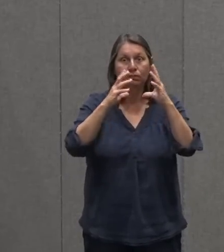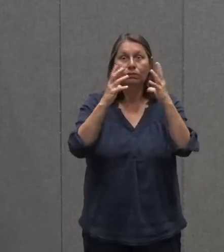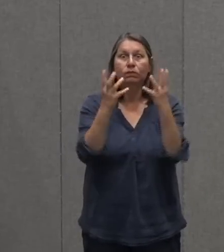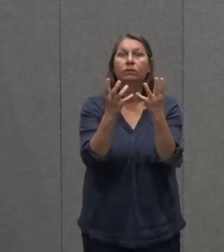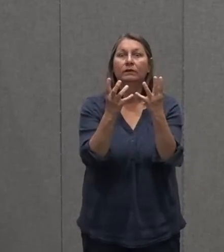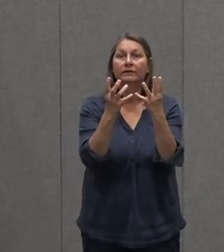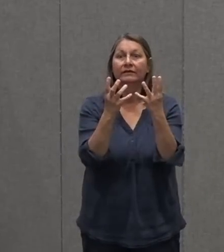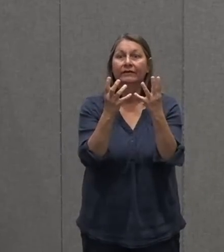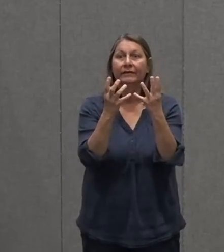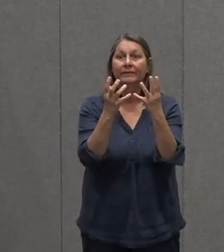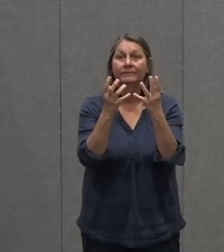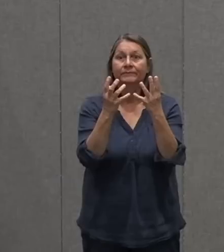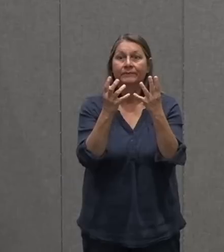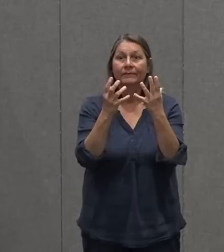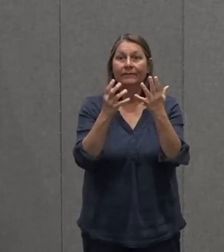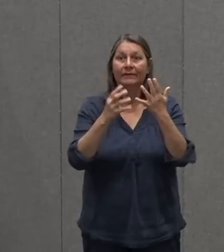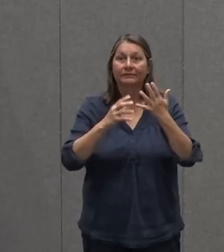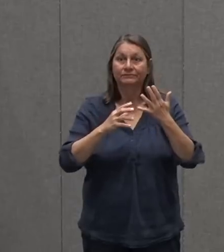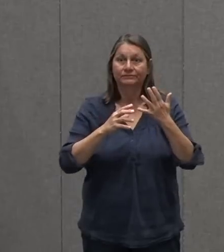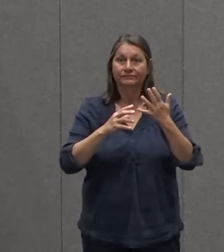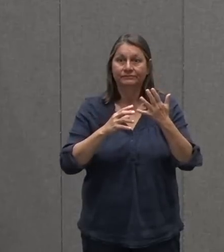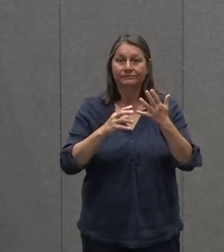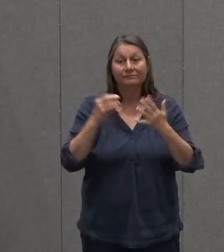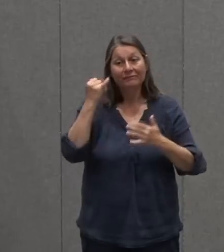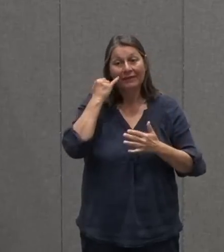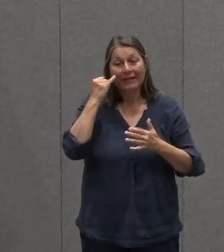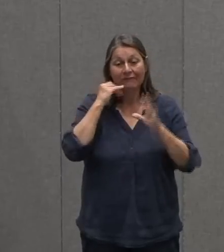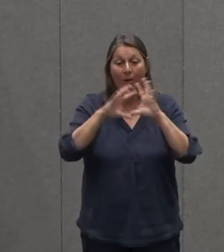And I can release whatever is in here as well.